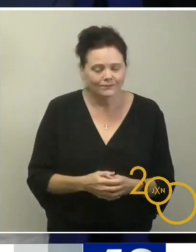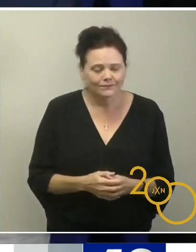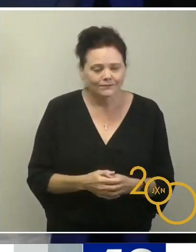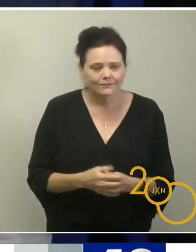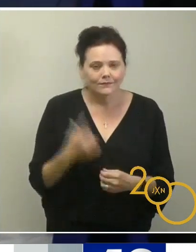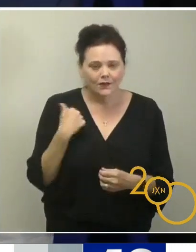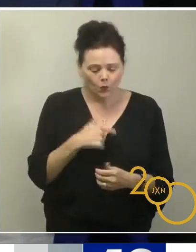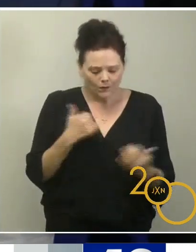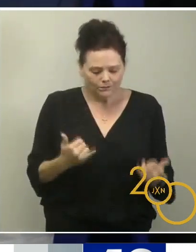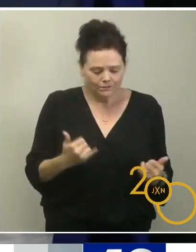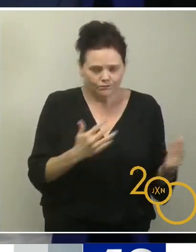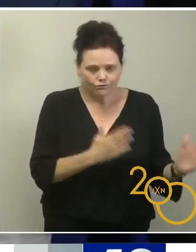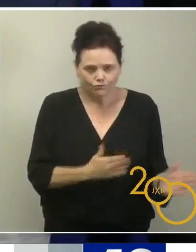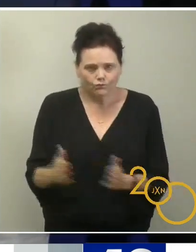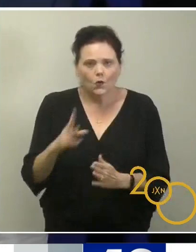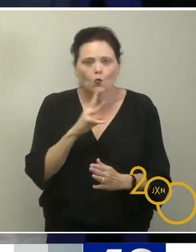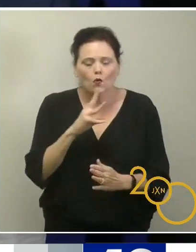LEADERSHIP AND MANPOWER BUT IT